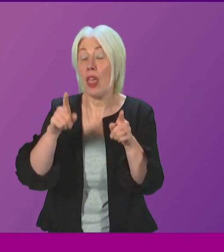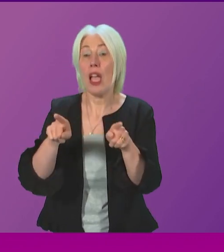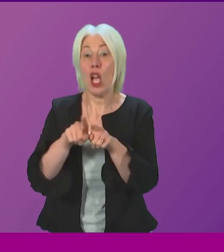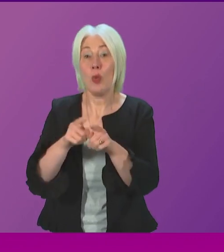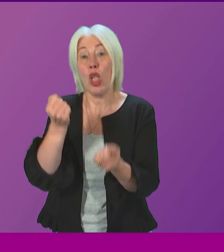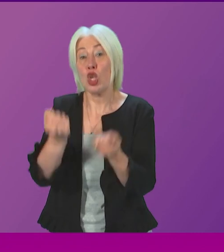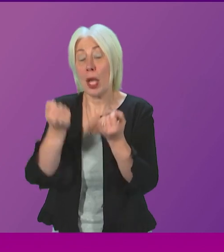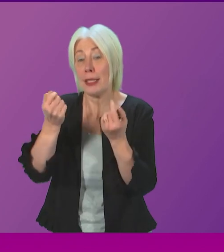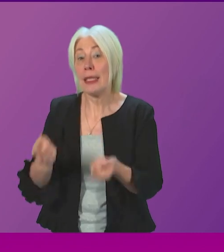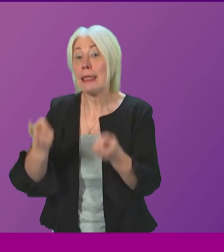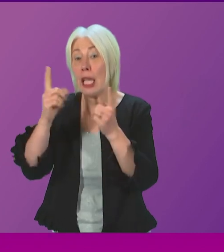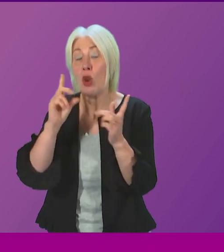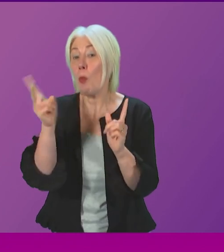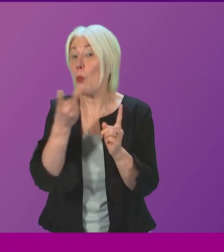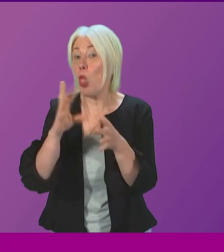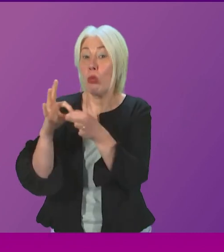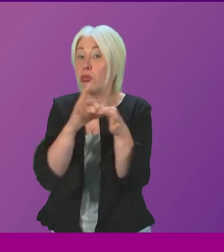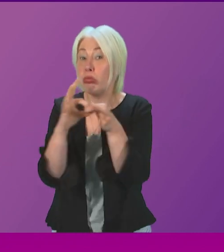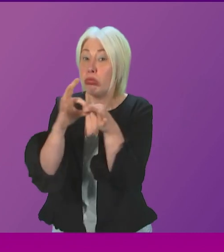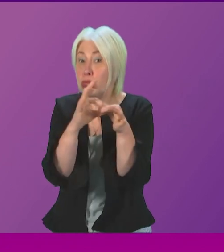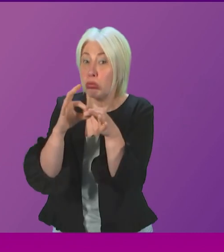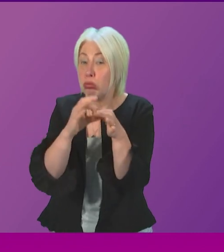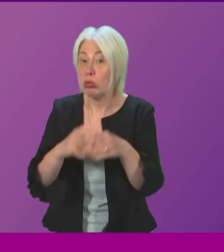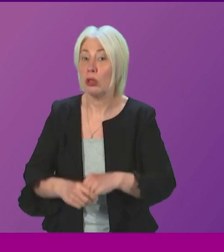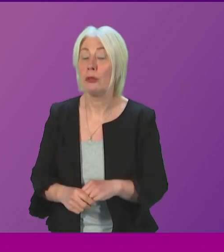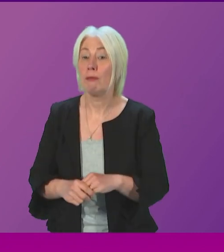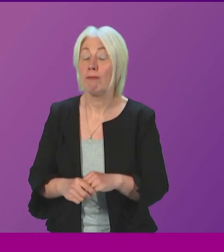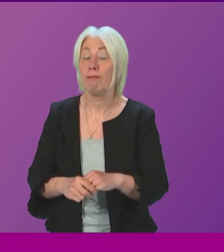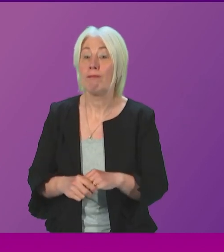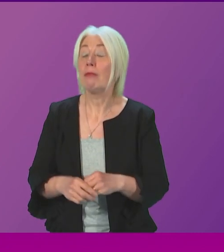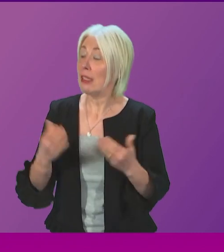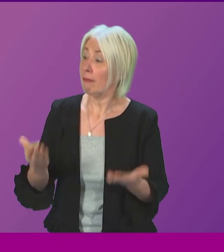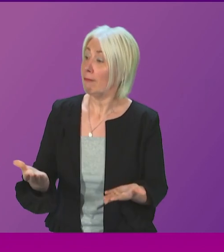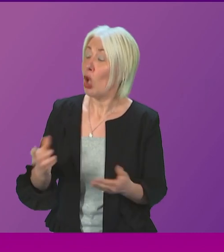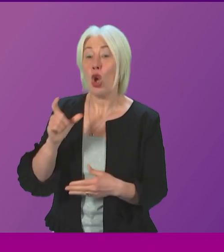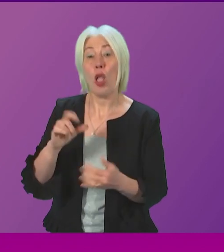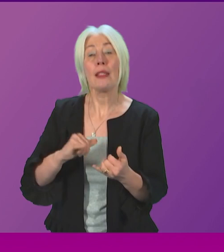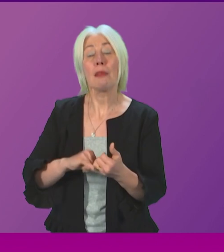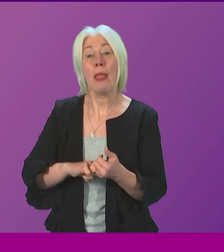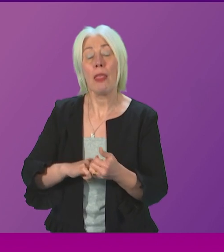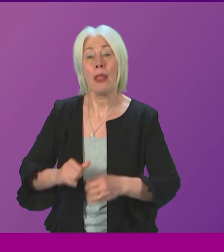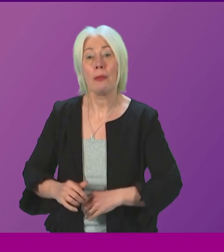for Justice and Home Affairs are working closely on the matter.